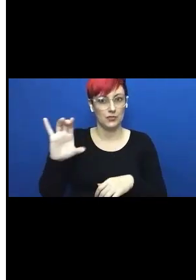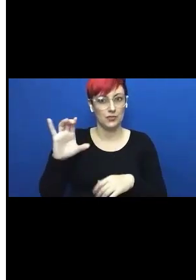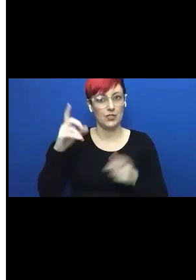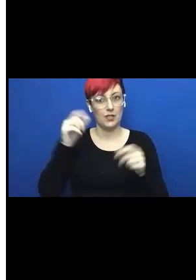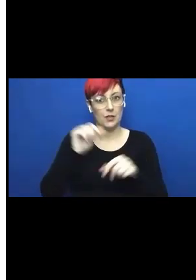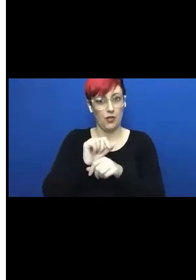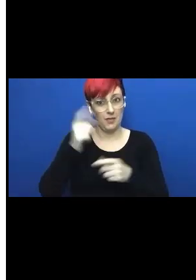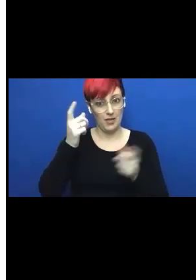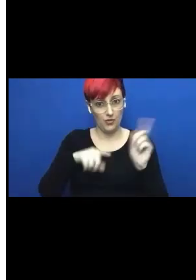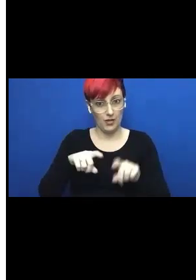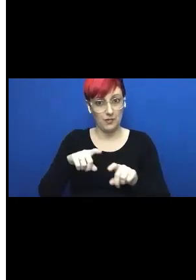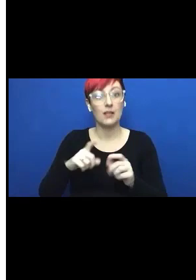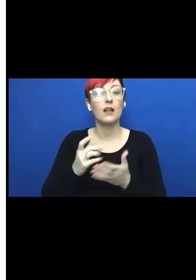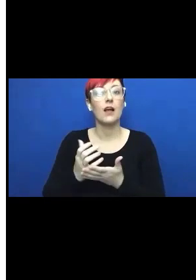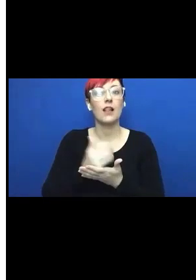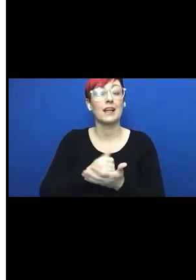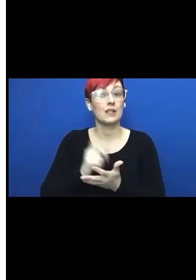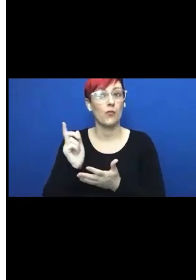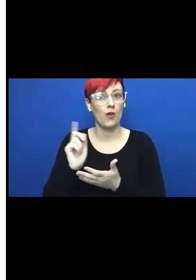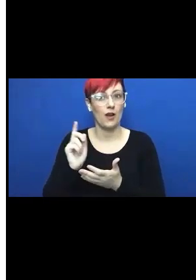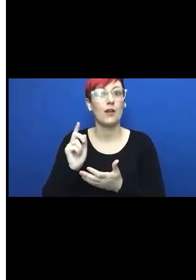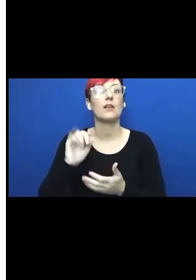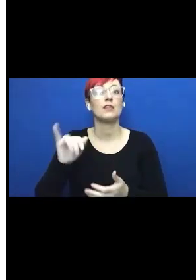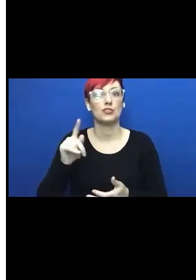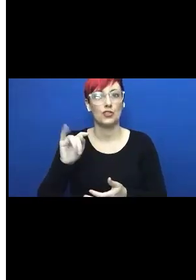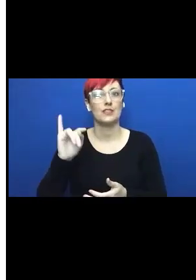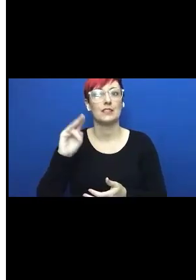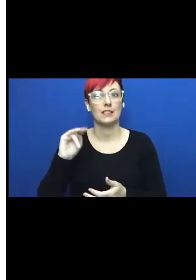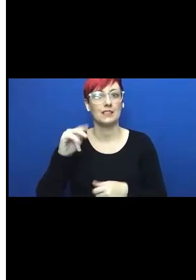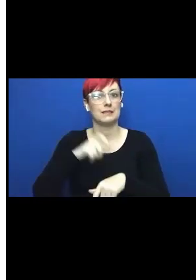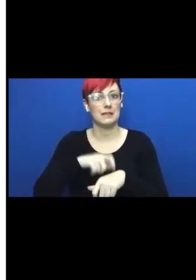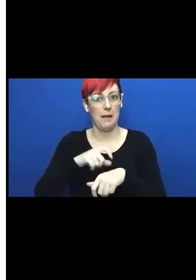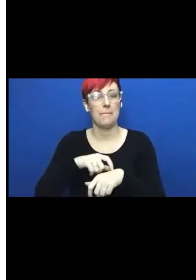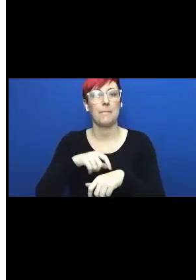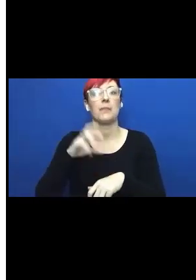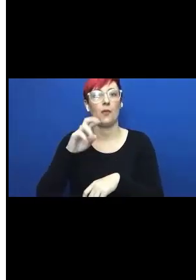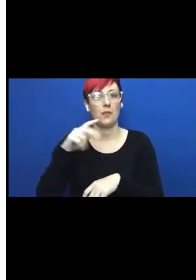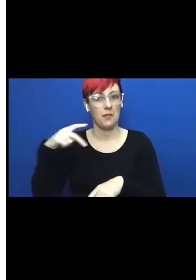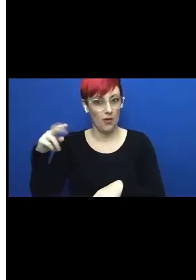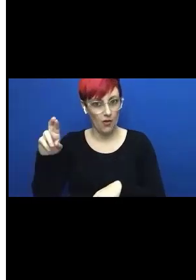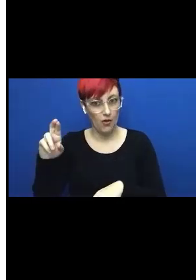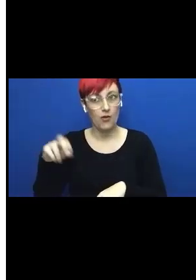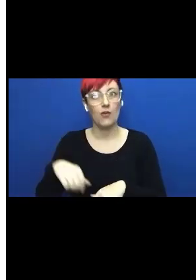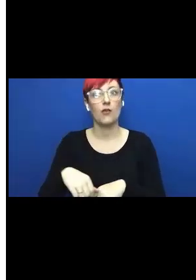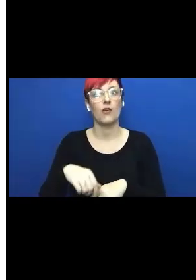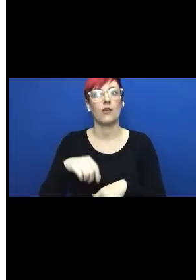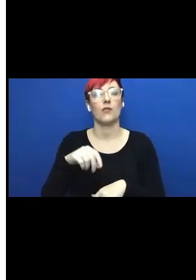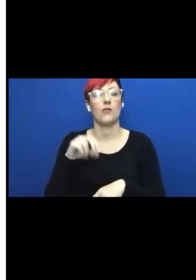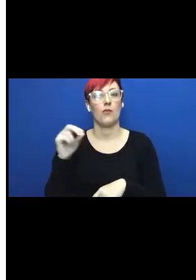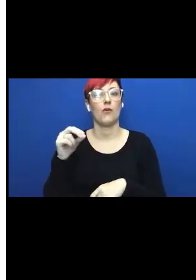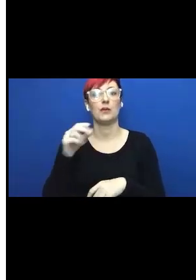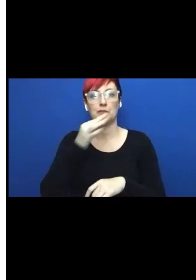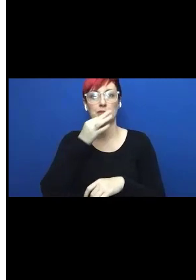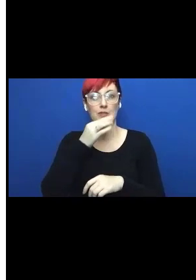is collected at Just-in-Time. At the RPPR, or as soon as it's known about,